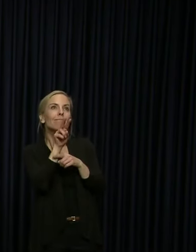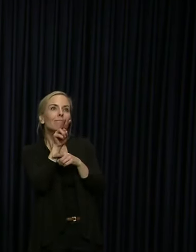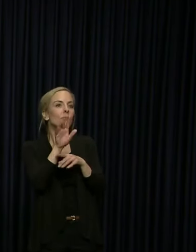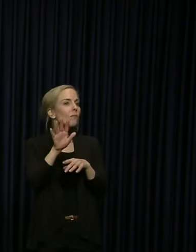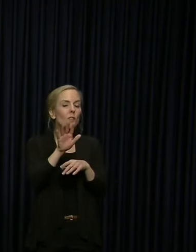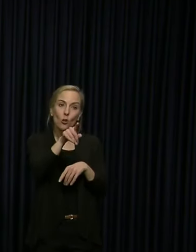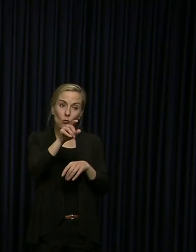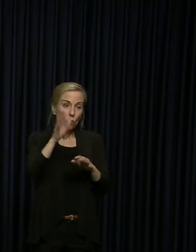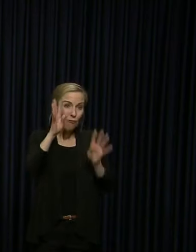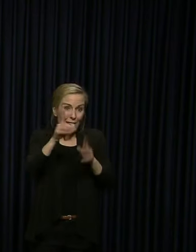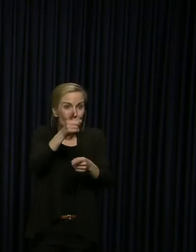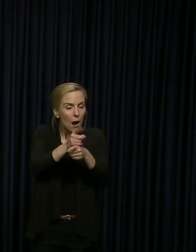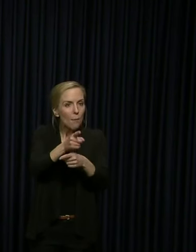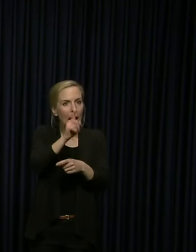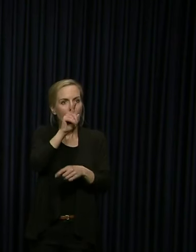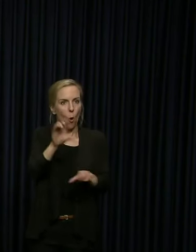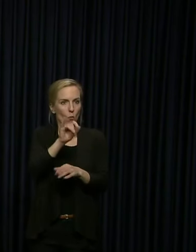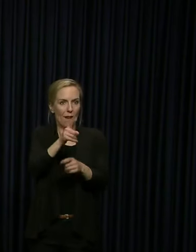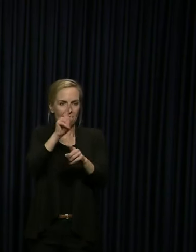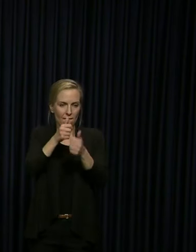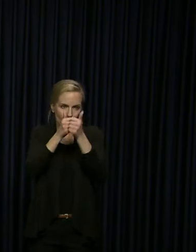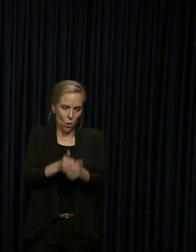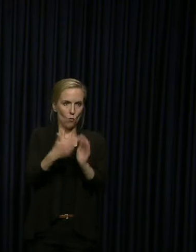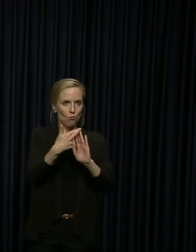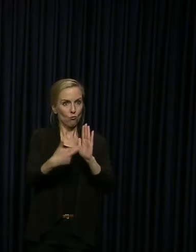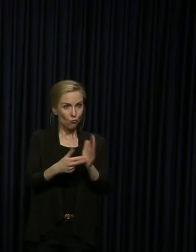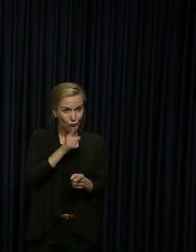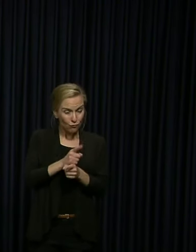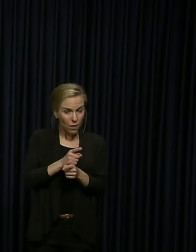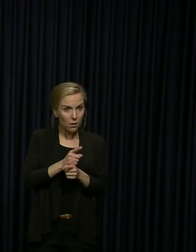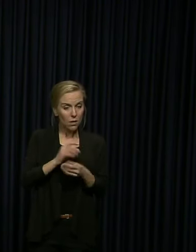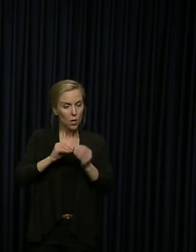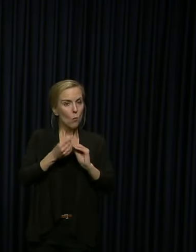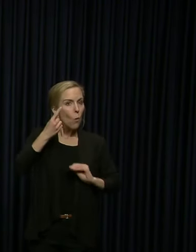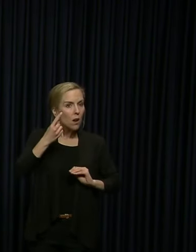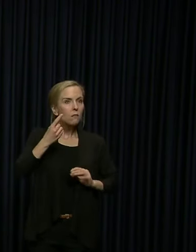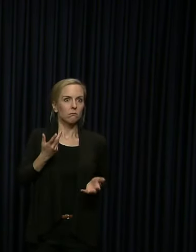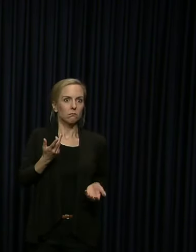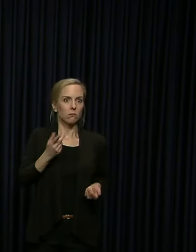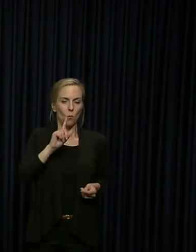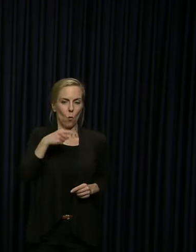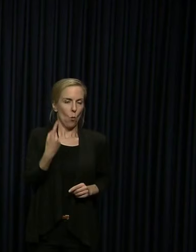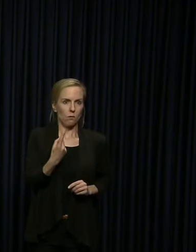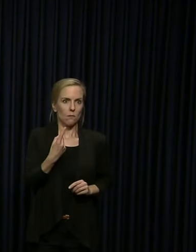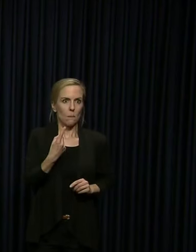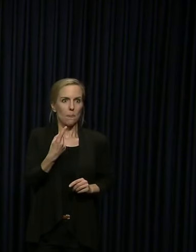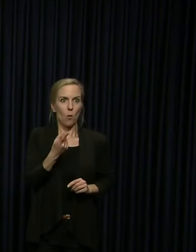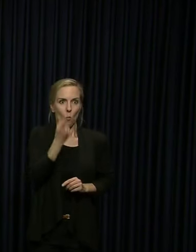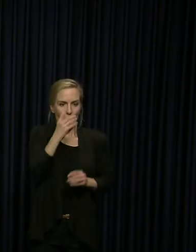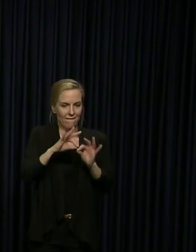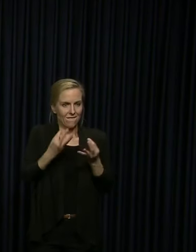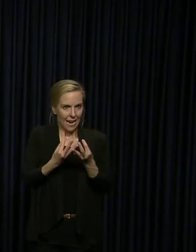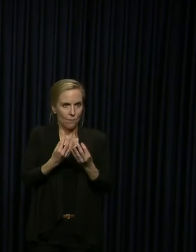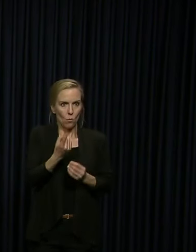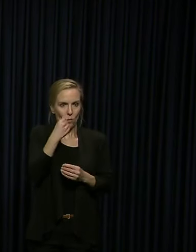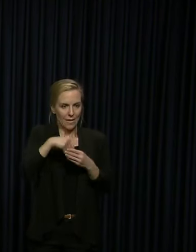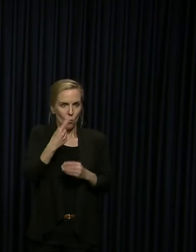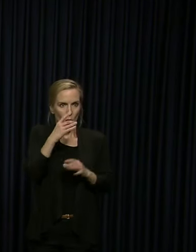IT REALLY SHOULDN'T TAKE THIS.